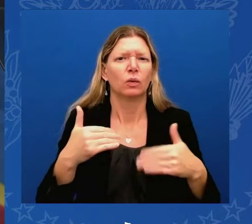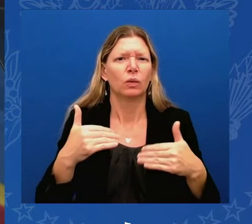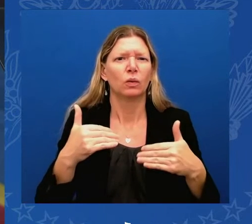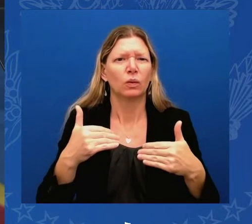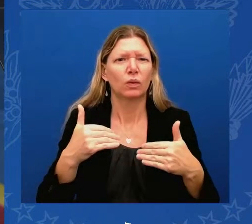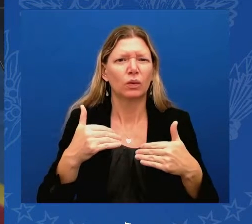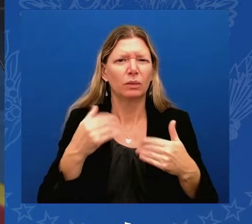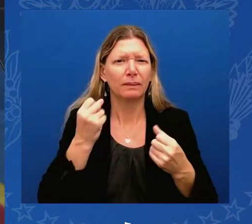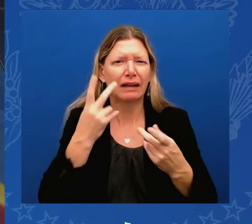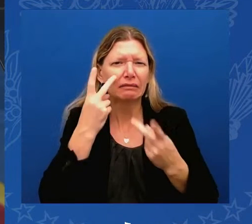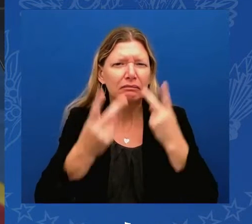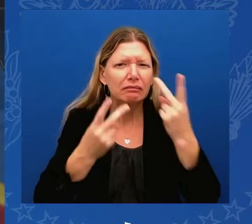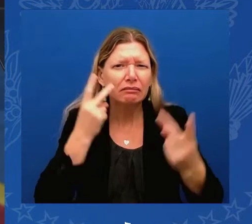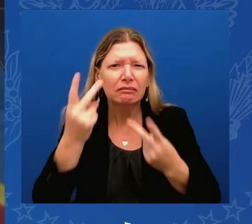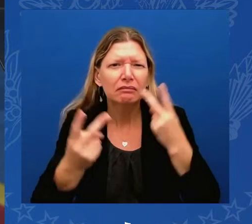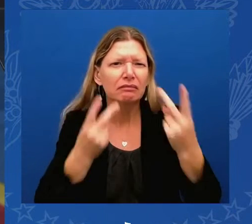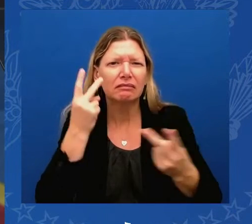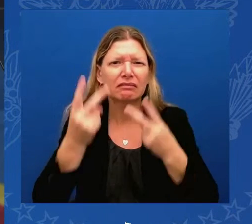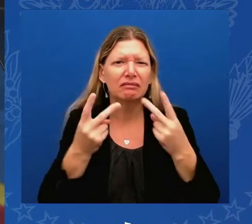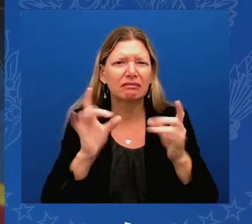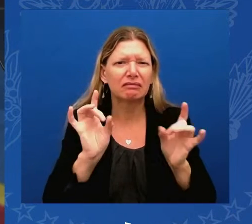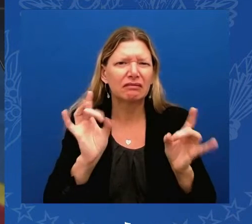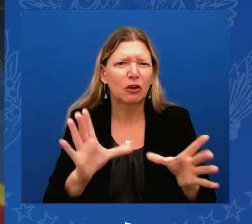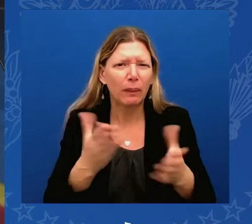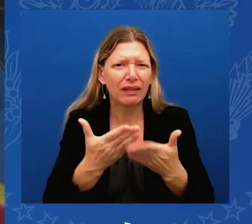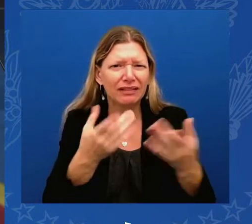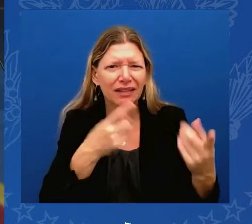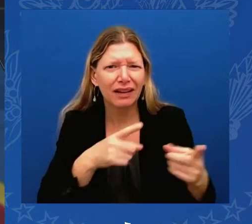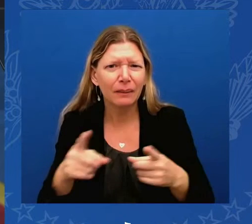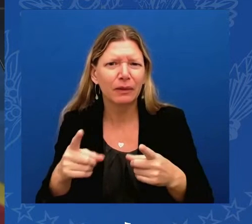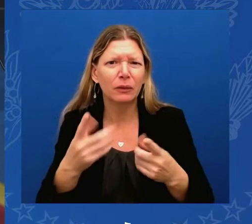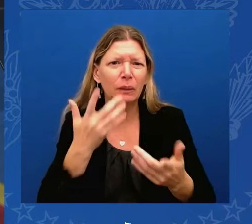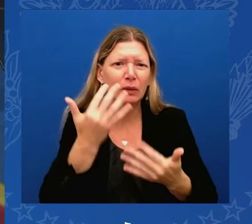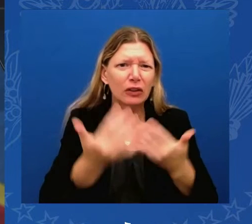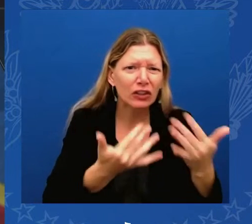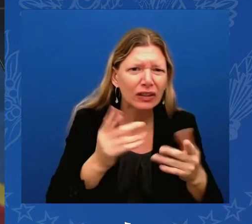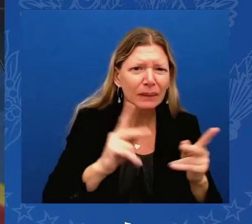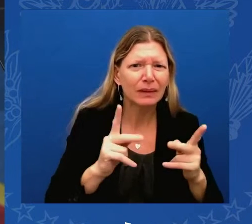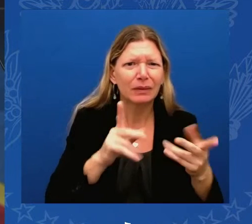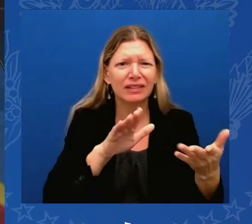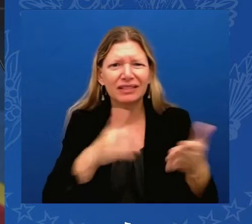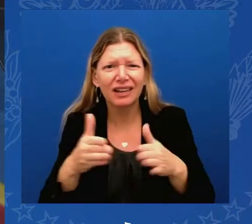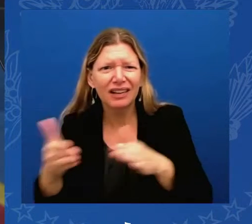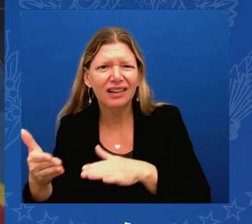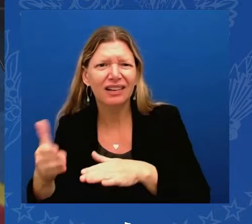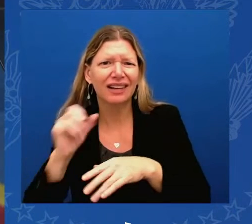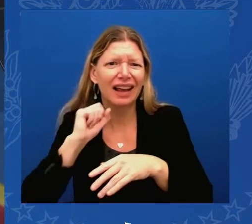men, women, and children killed or displaced in despite -- in desperate need of water, food, and medicine.